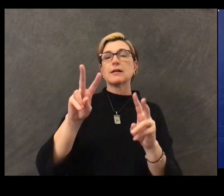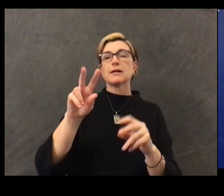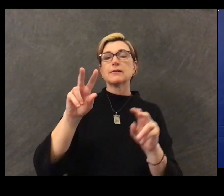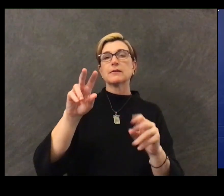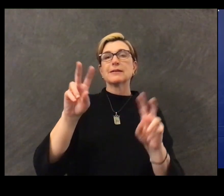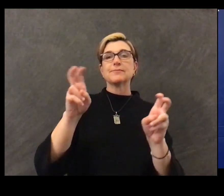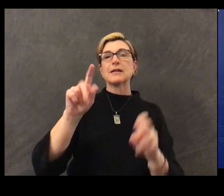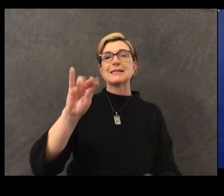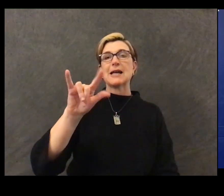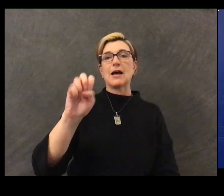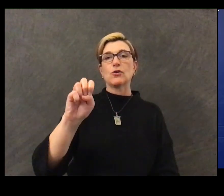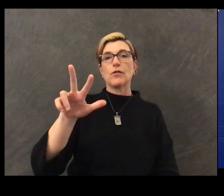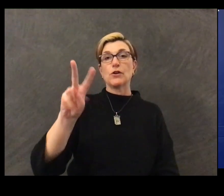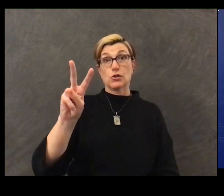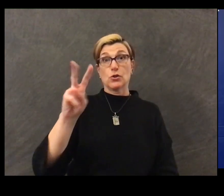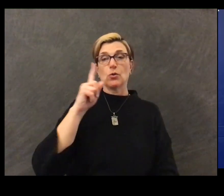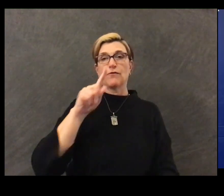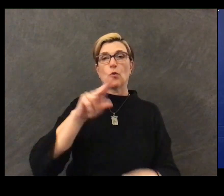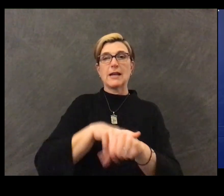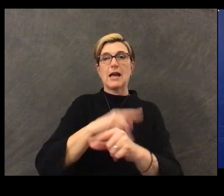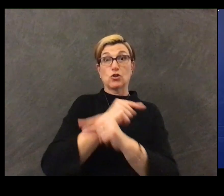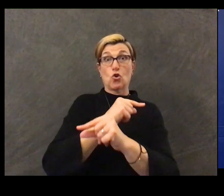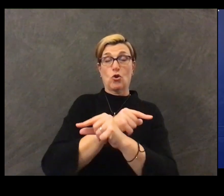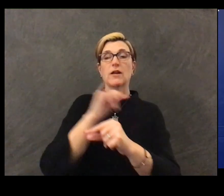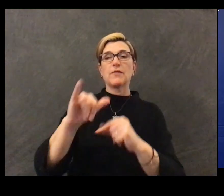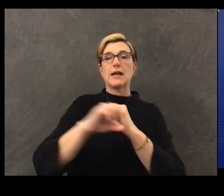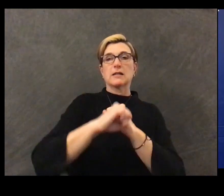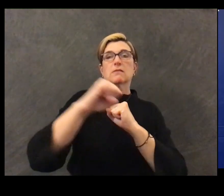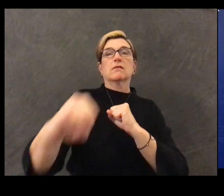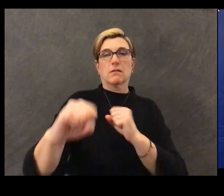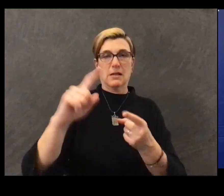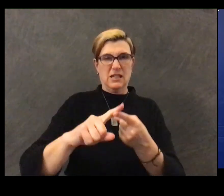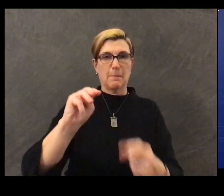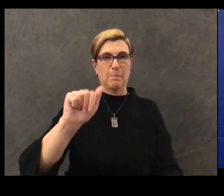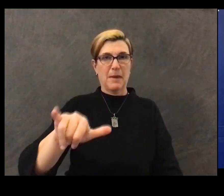personnel through May 31 so we're going to continue to partner with States as